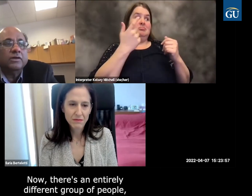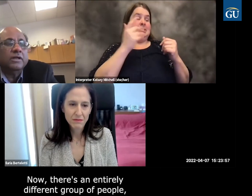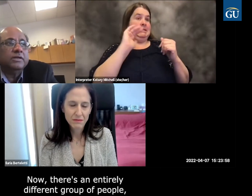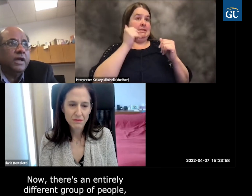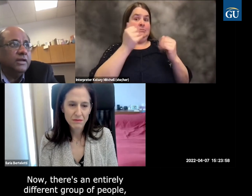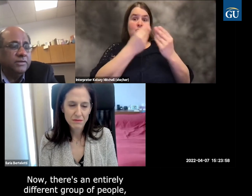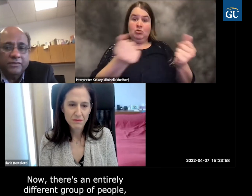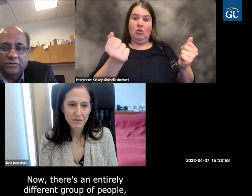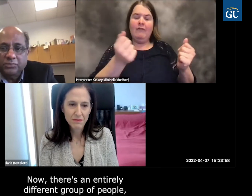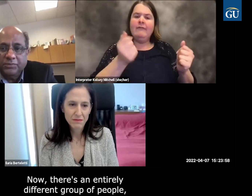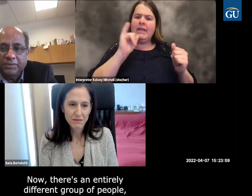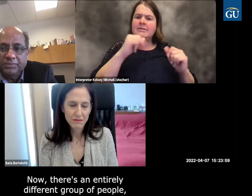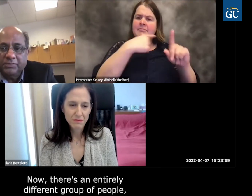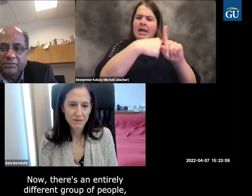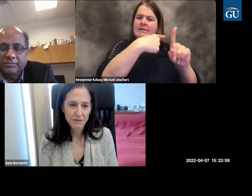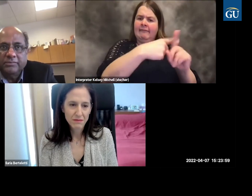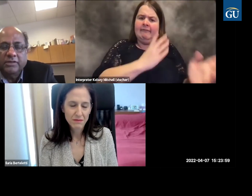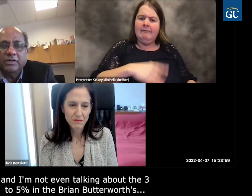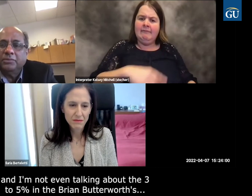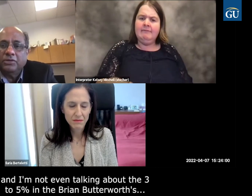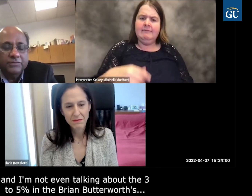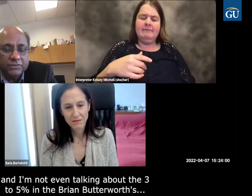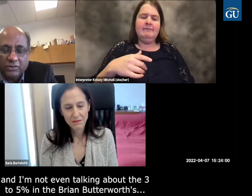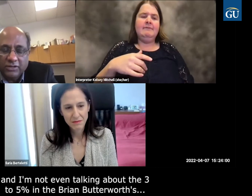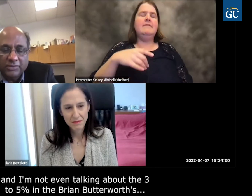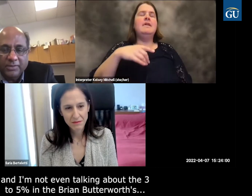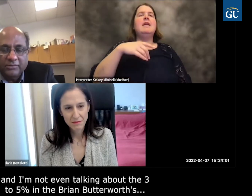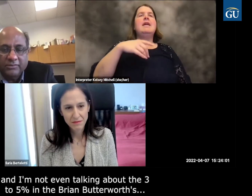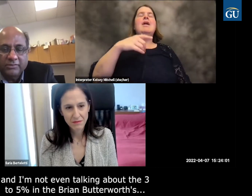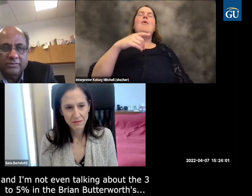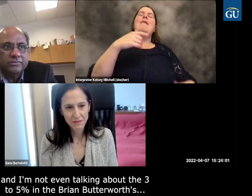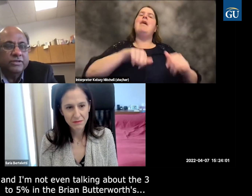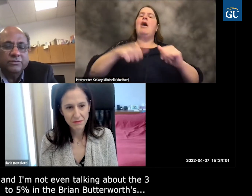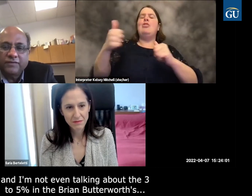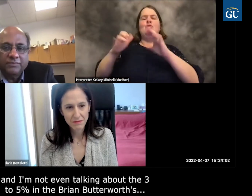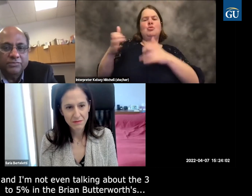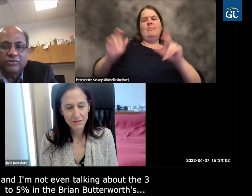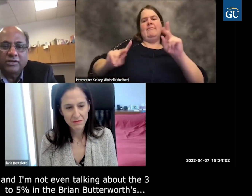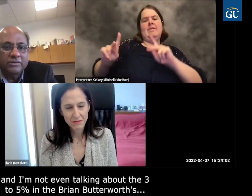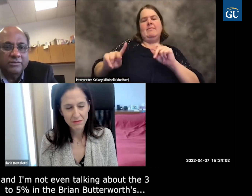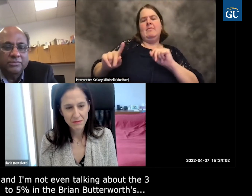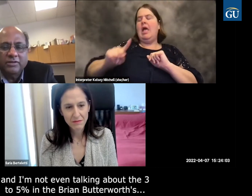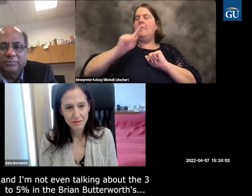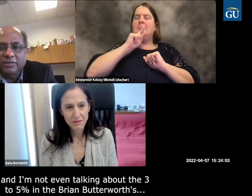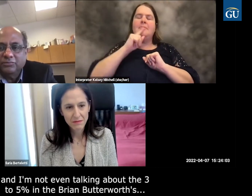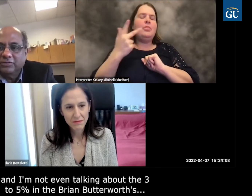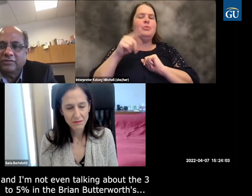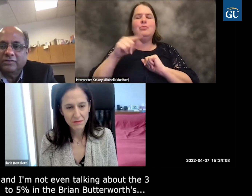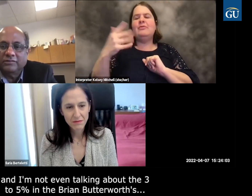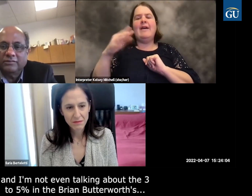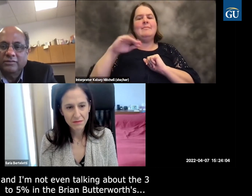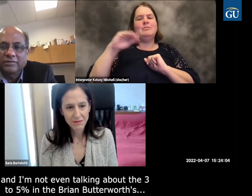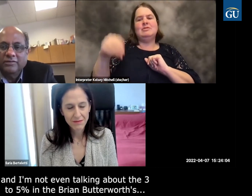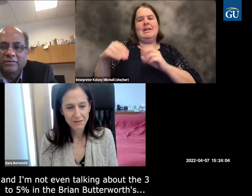entirely different group of people and i'm not even talking about the three to five percent in the brian buttworth